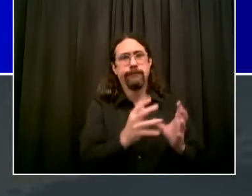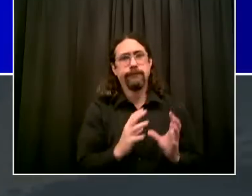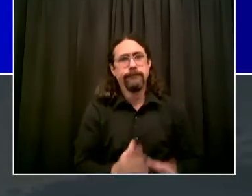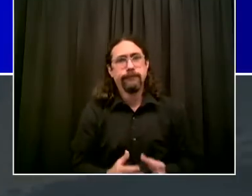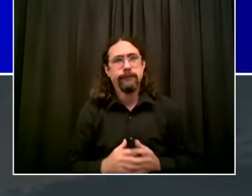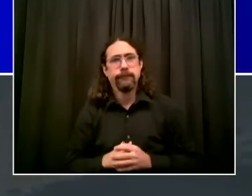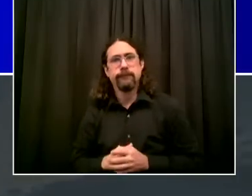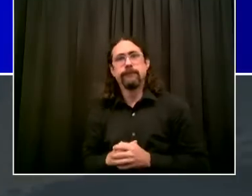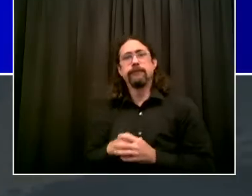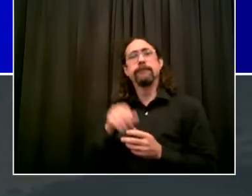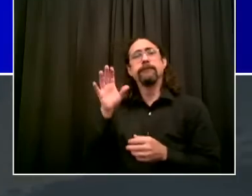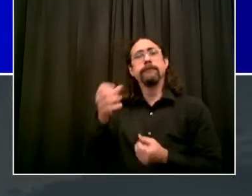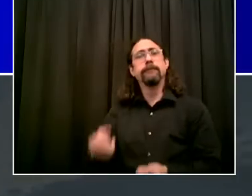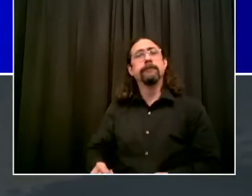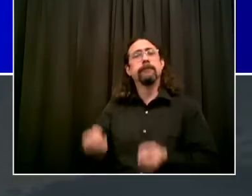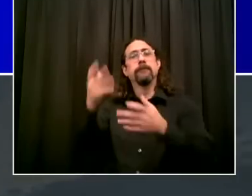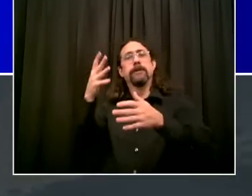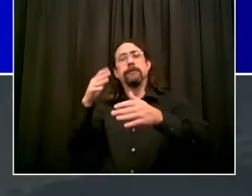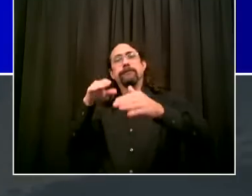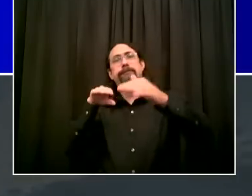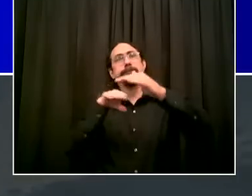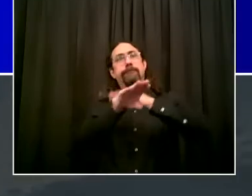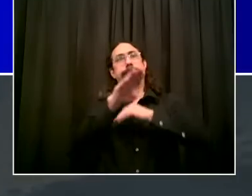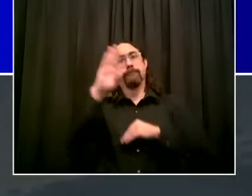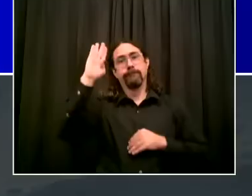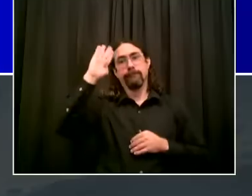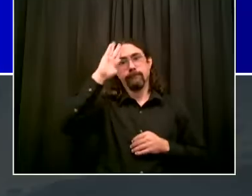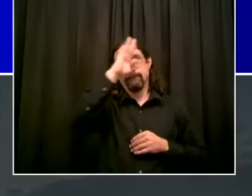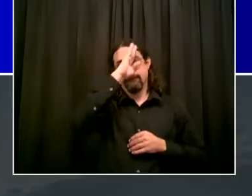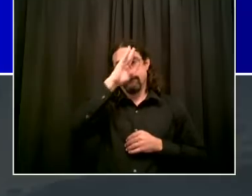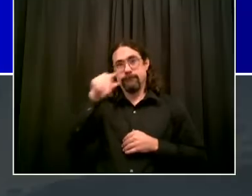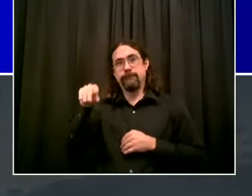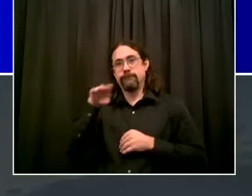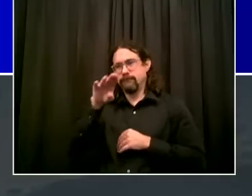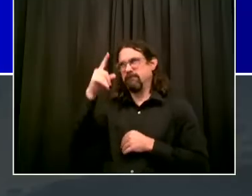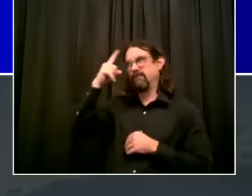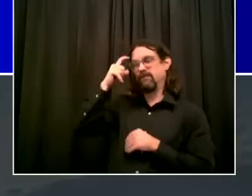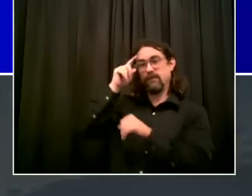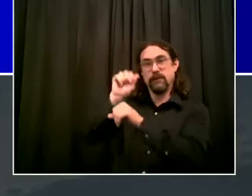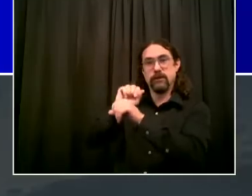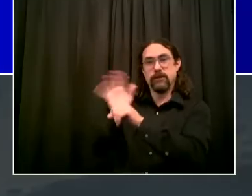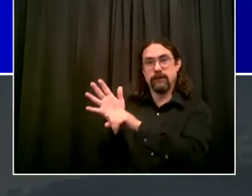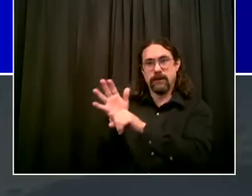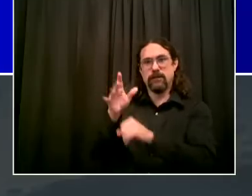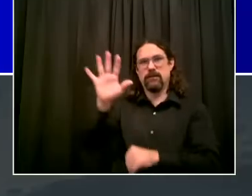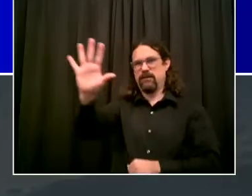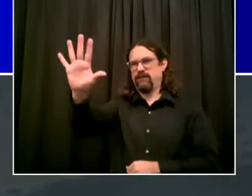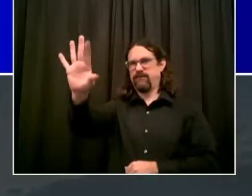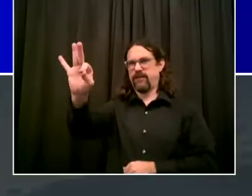NUMBER OF PEOPLE IN YORK CITY HOSPICE FOR SUSPECTED COVID- 19, THE REPORT